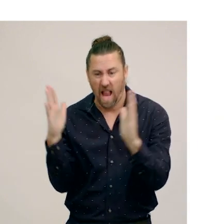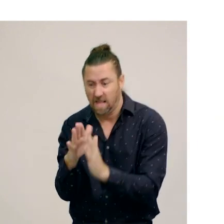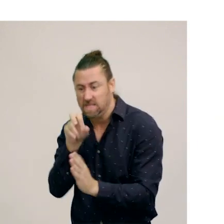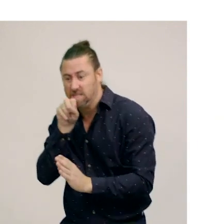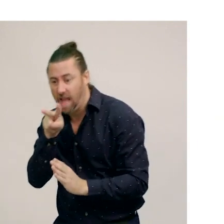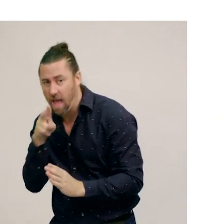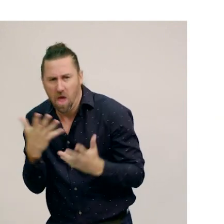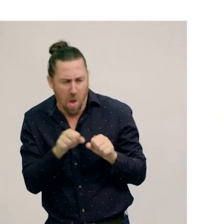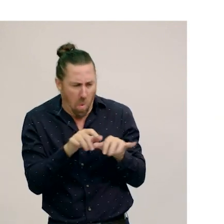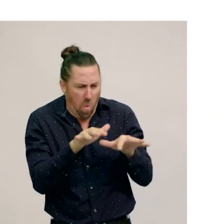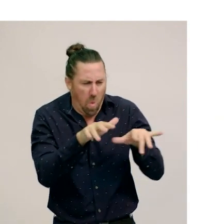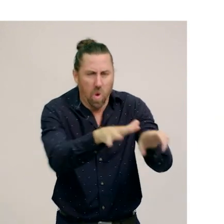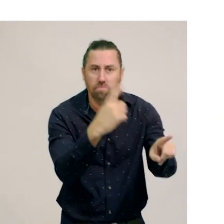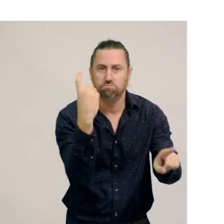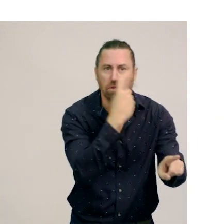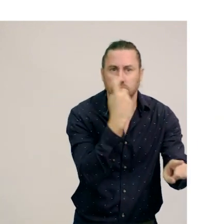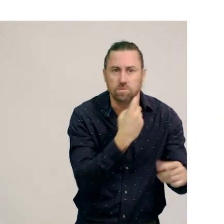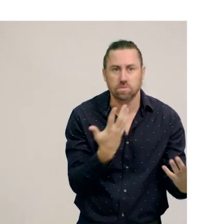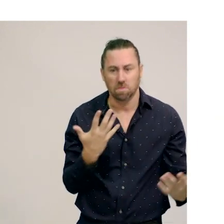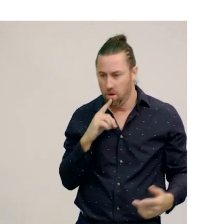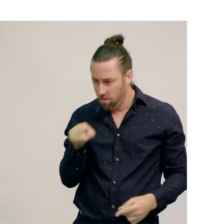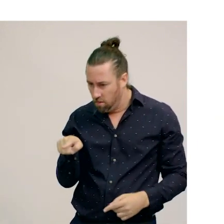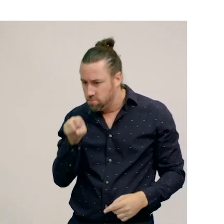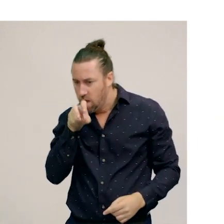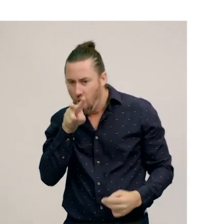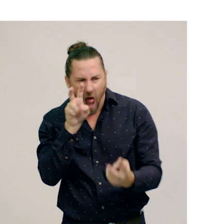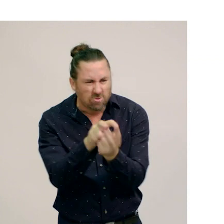there would be more mice, as the python is not catching and eating them.